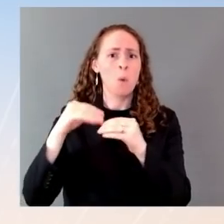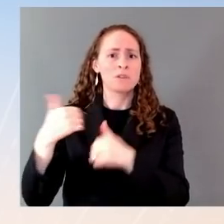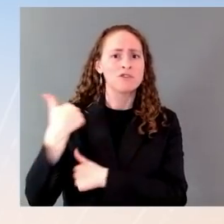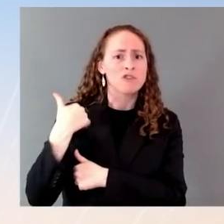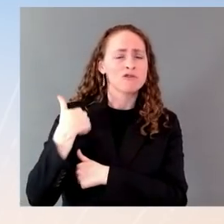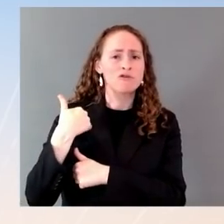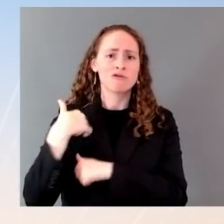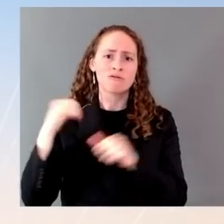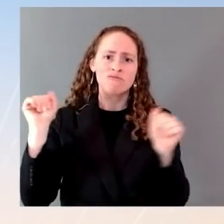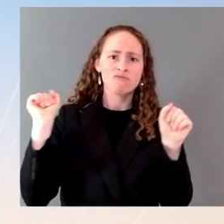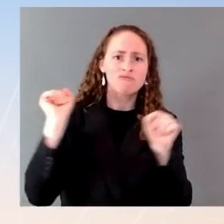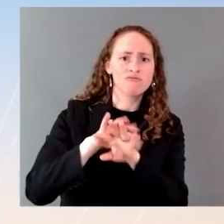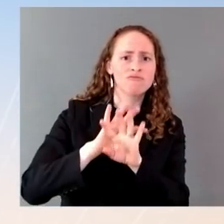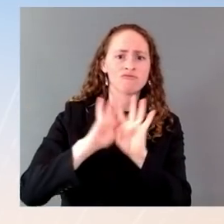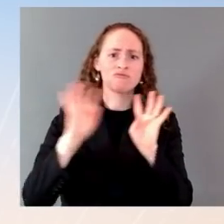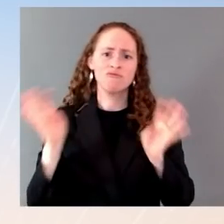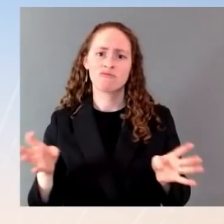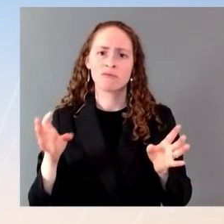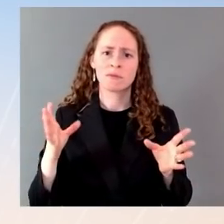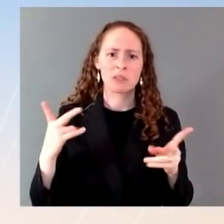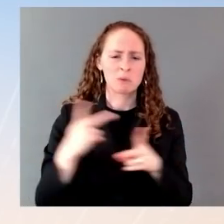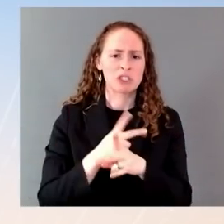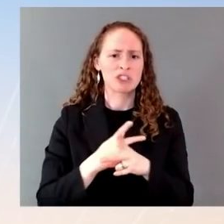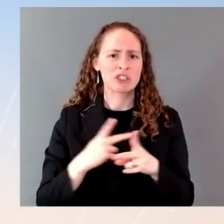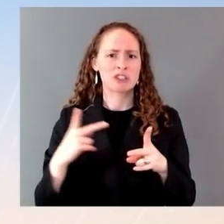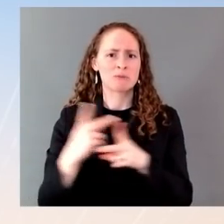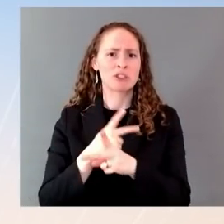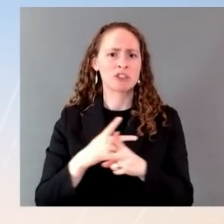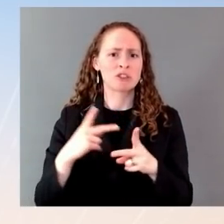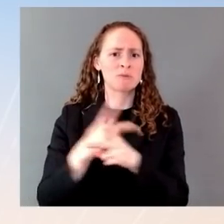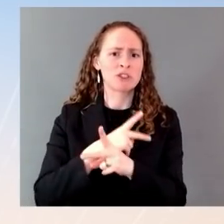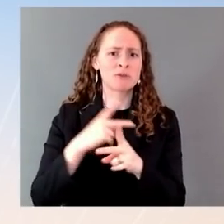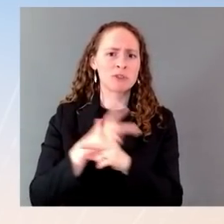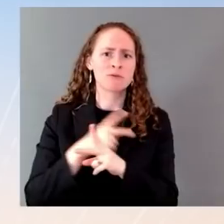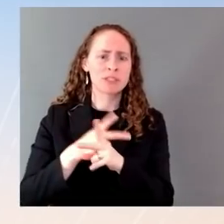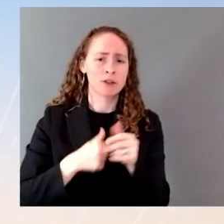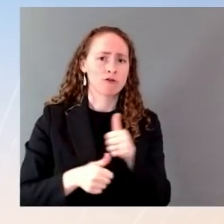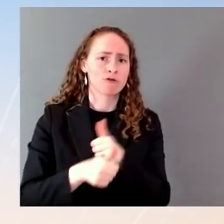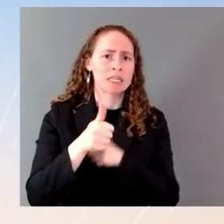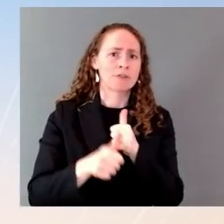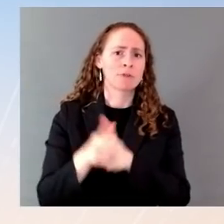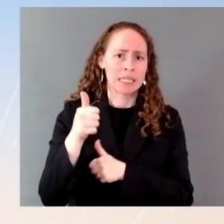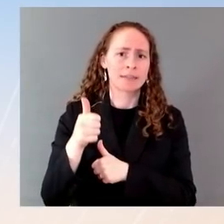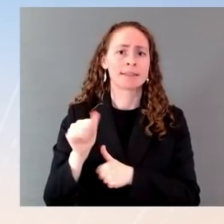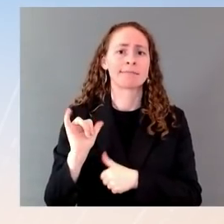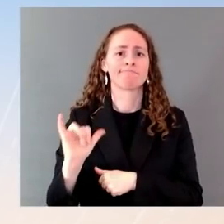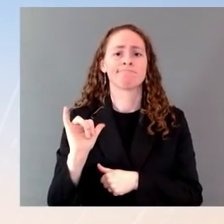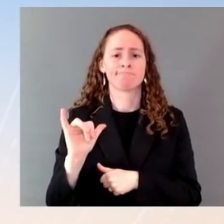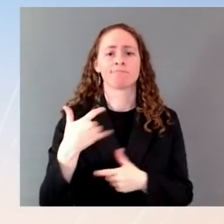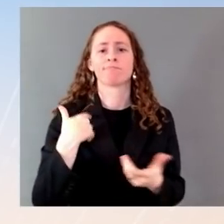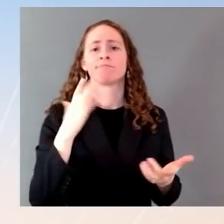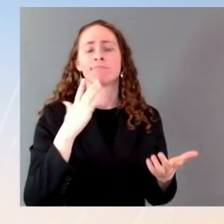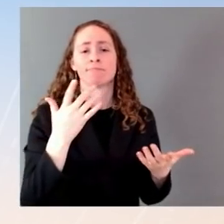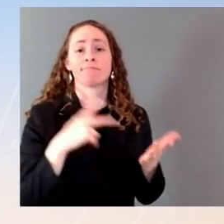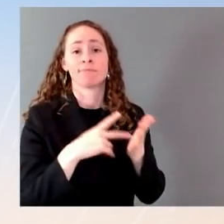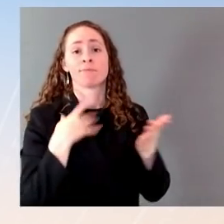Could you elaborate on what you just said about fortifying allies on the eastern flank there? Is sending U.S. troops to the region on the table here?